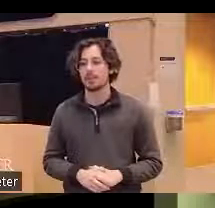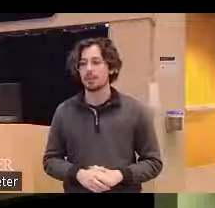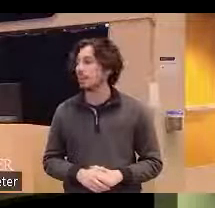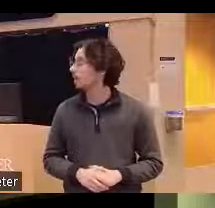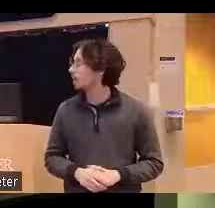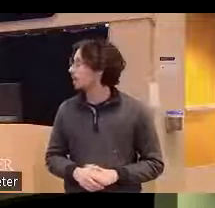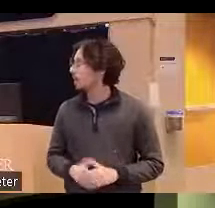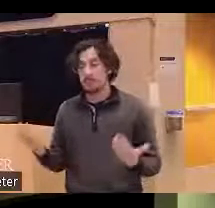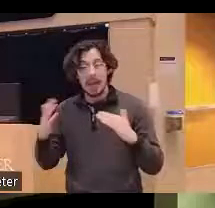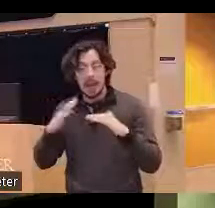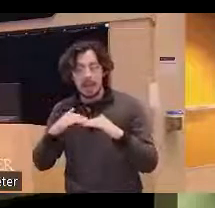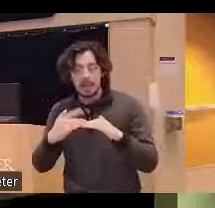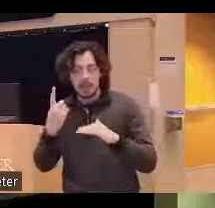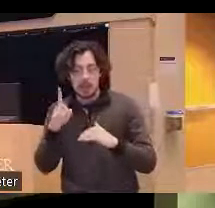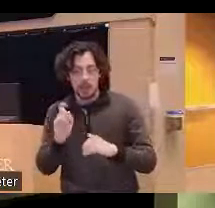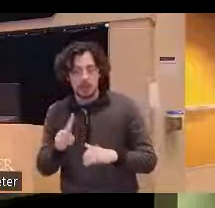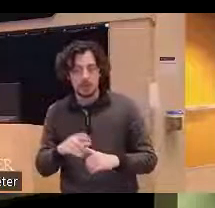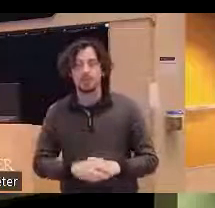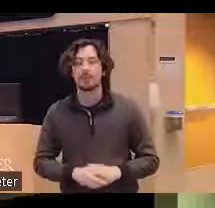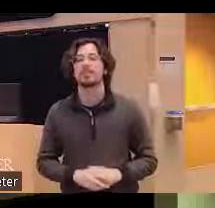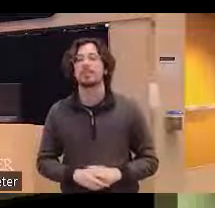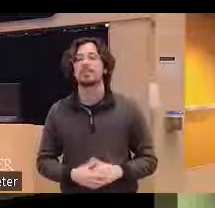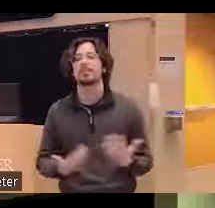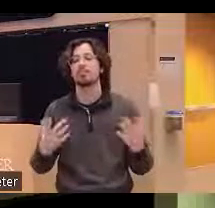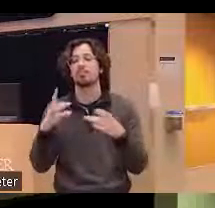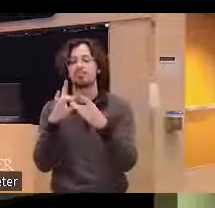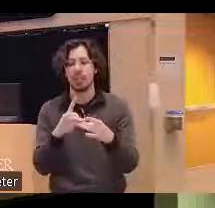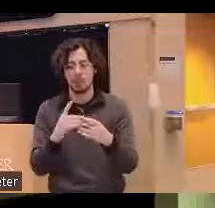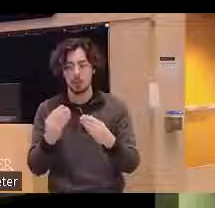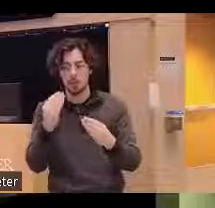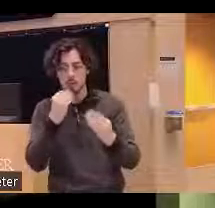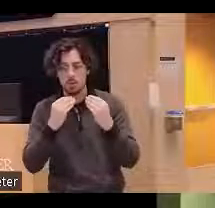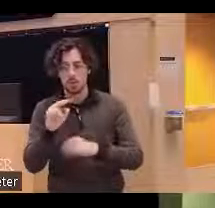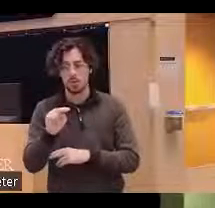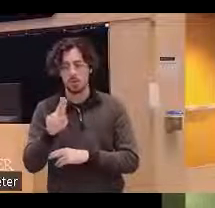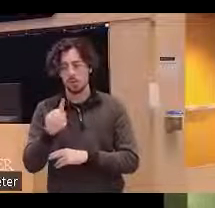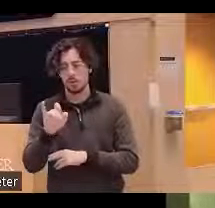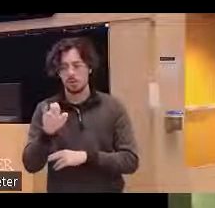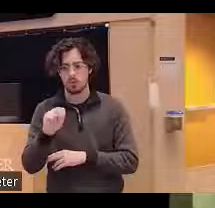time for at least one so talking about nutrition you know with the microbiome